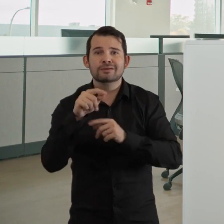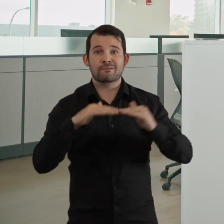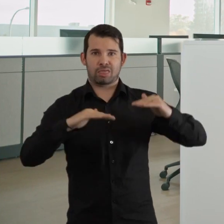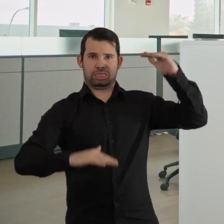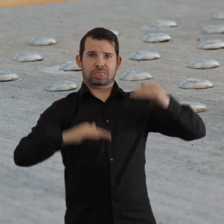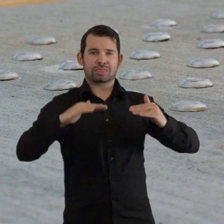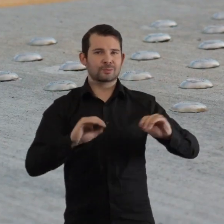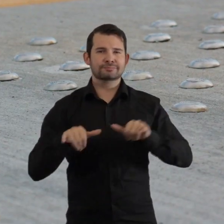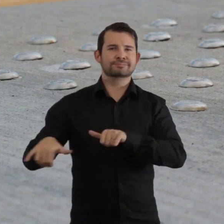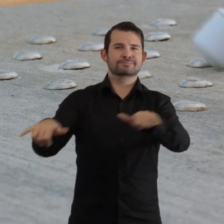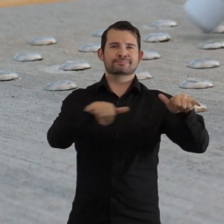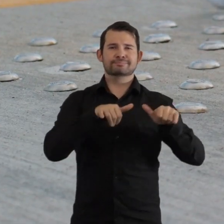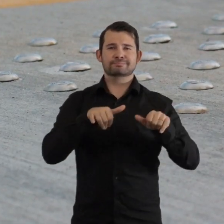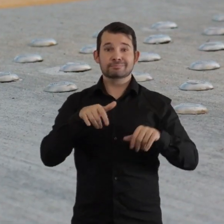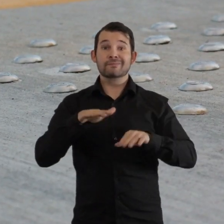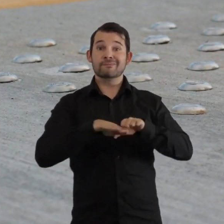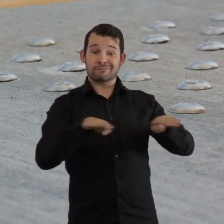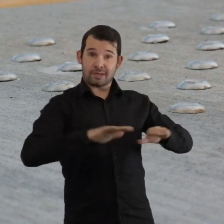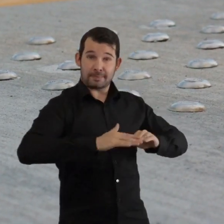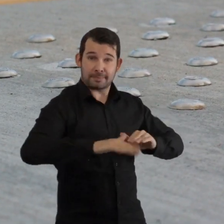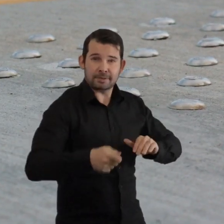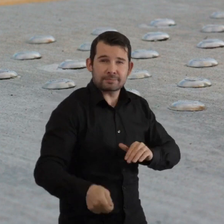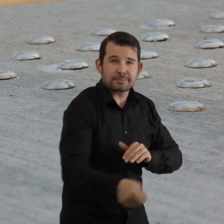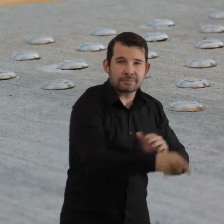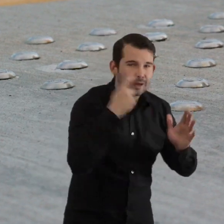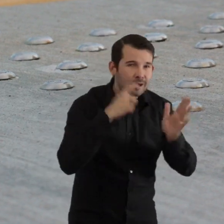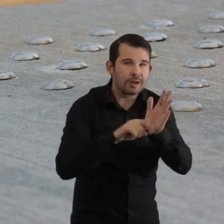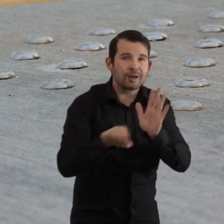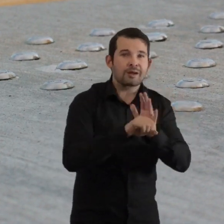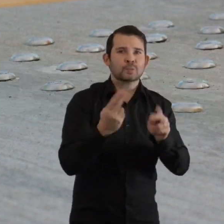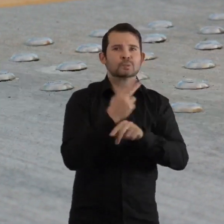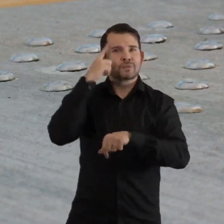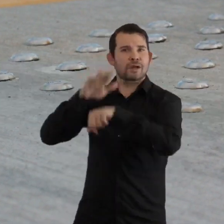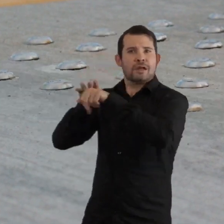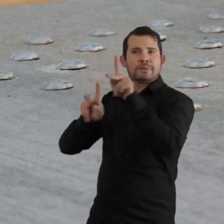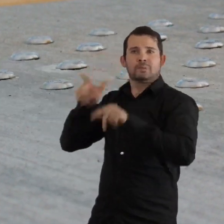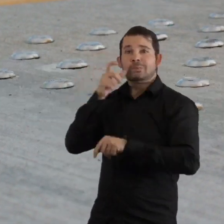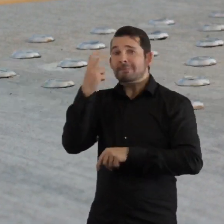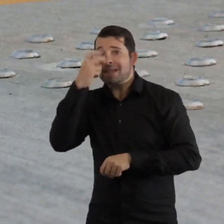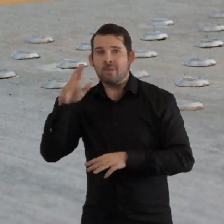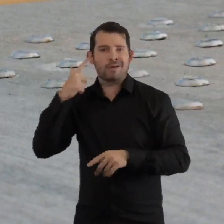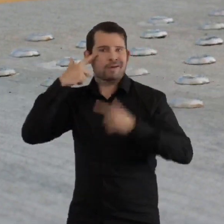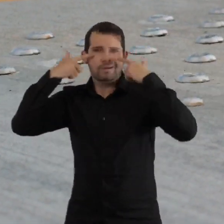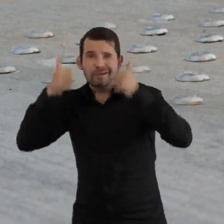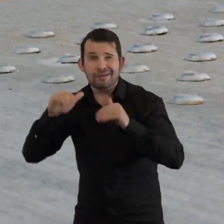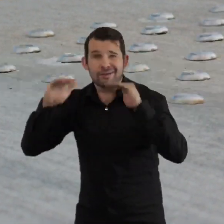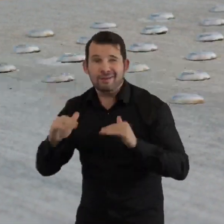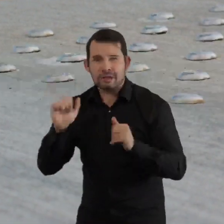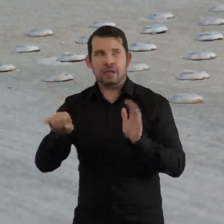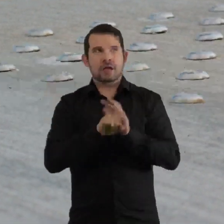Tactile walking surfaces, detectable under foot, are used to alert people who are blind or partially sighted to potential hazards.